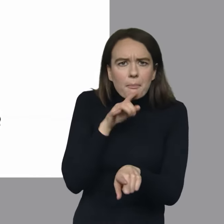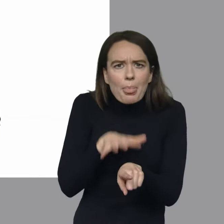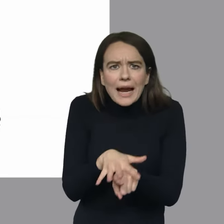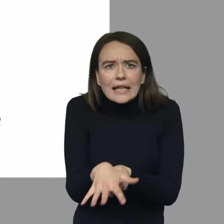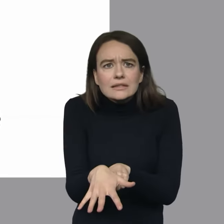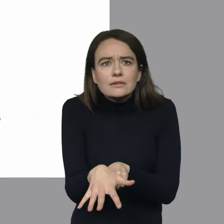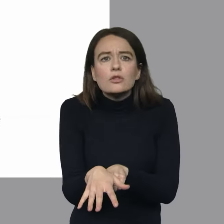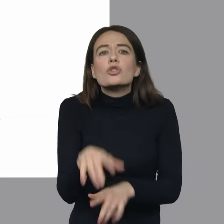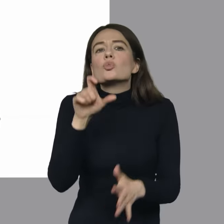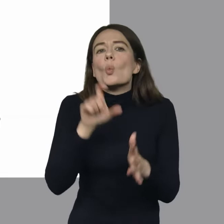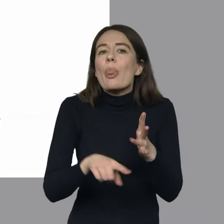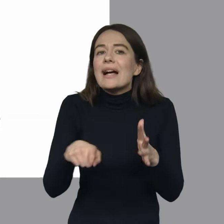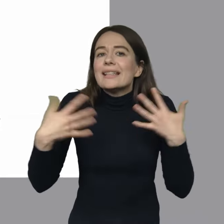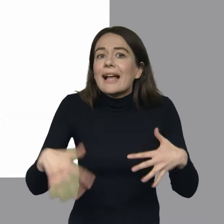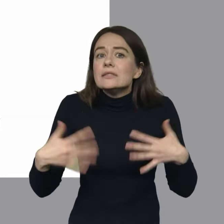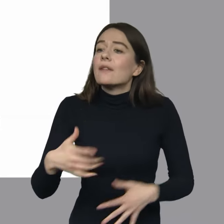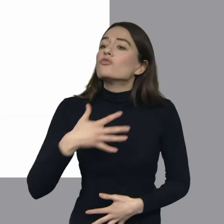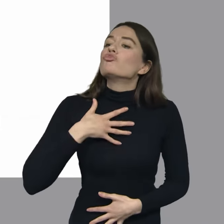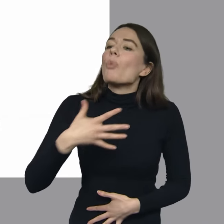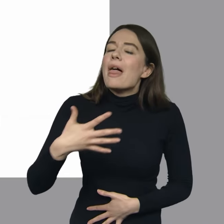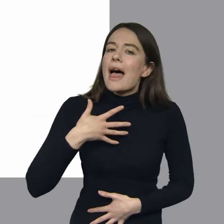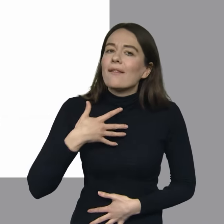Only do this if they are breathing normally.